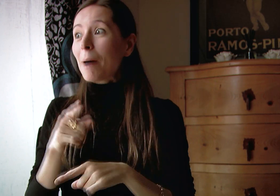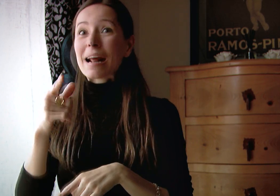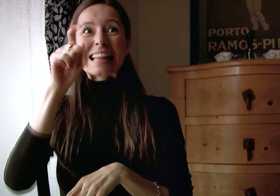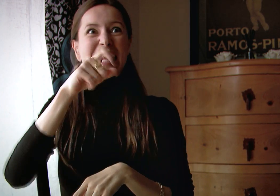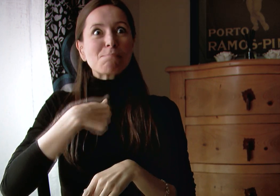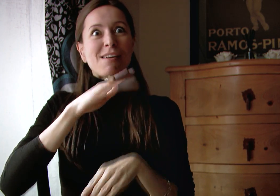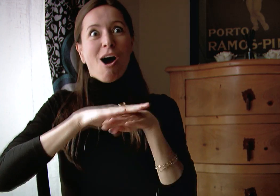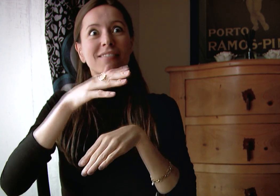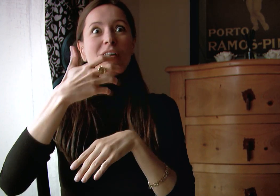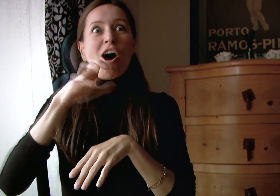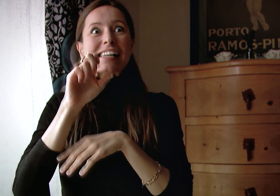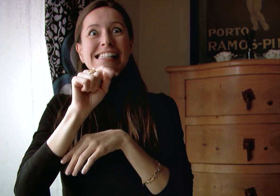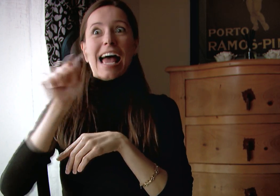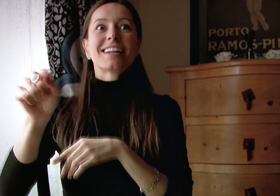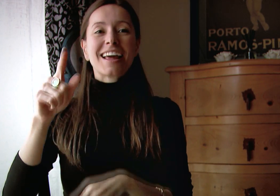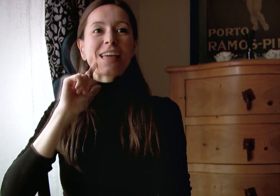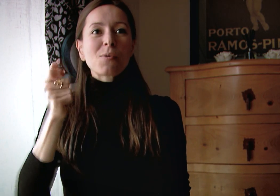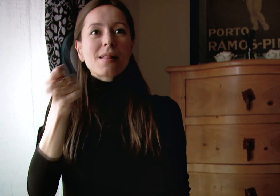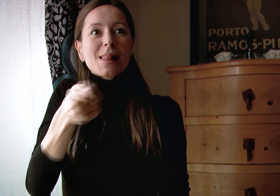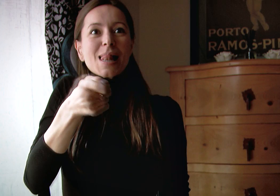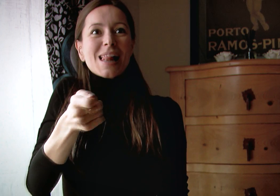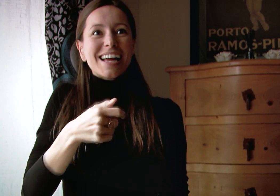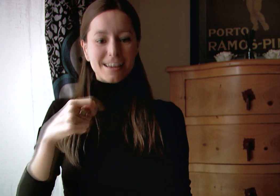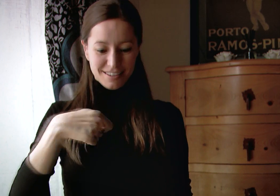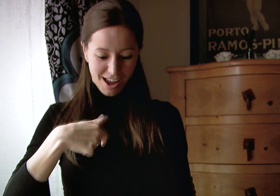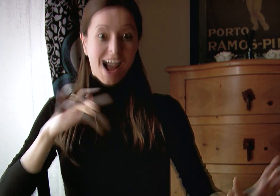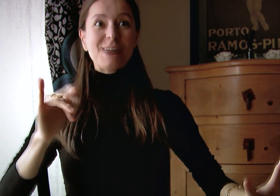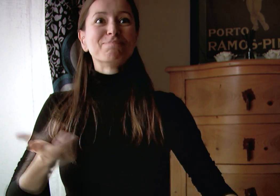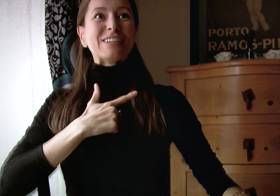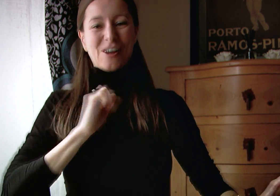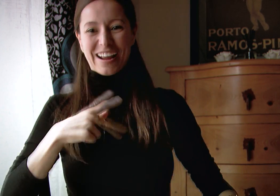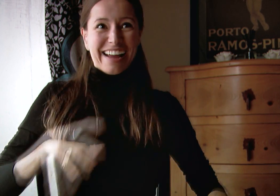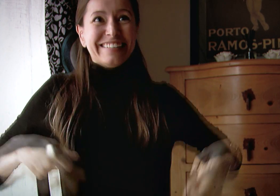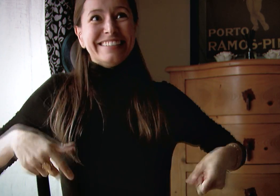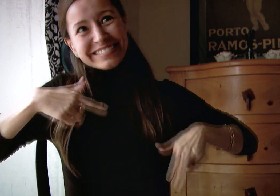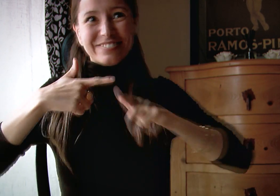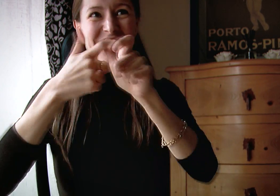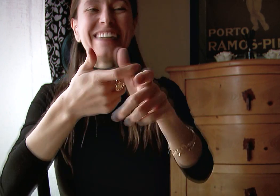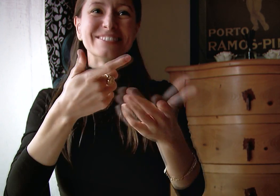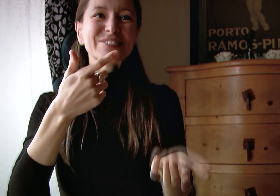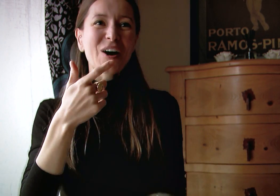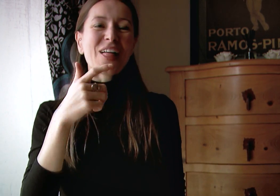need me on set, they will use the laser pointer to get my attention. "Oh, it's my turn? Okay!" Then I go over there.